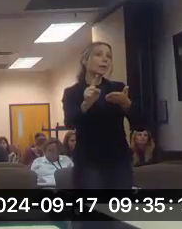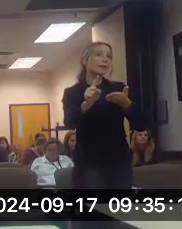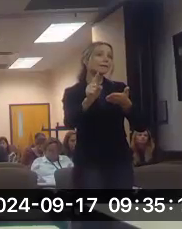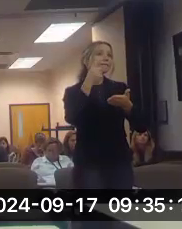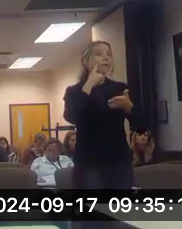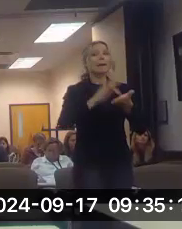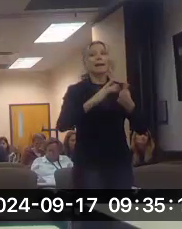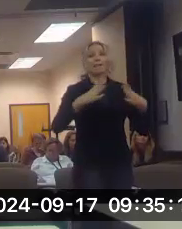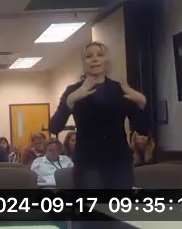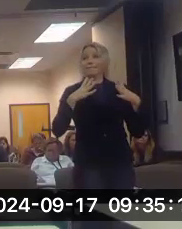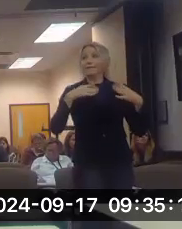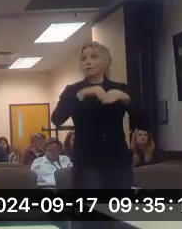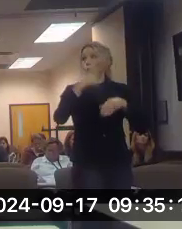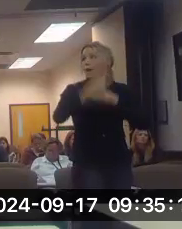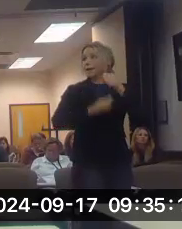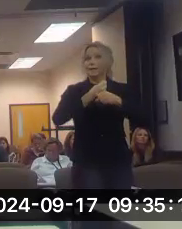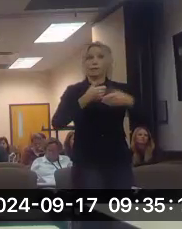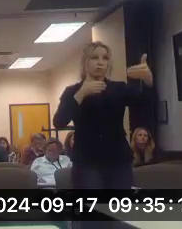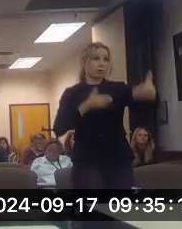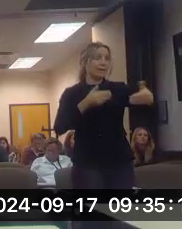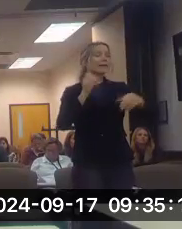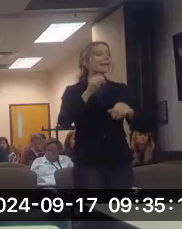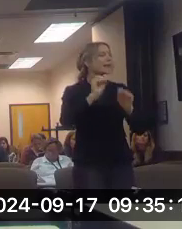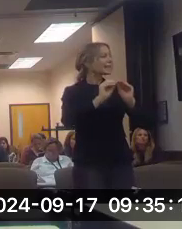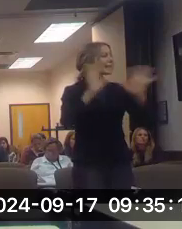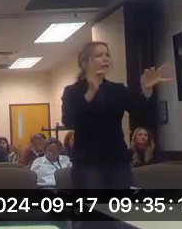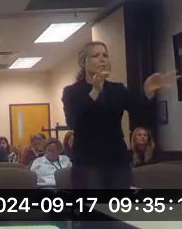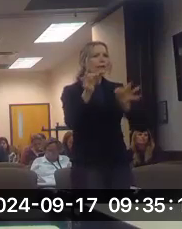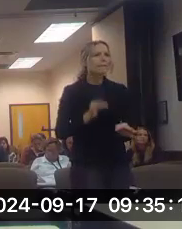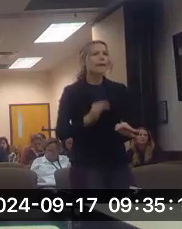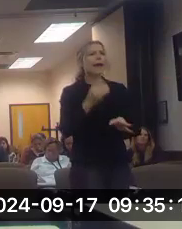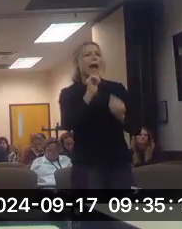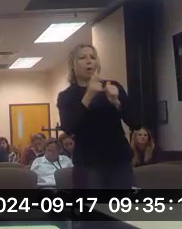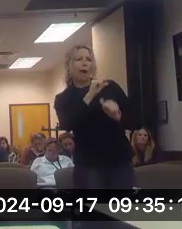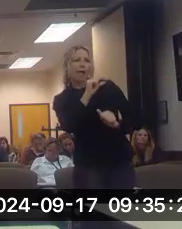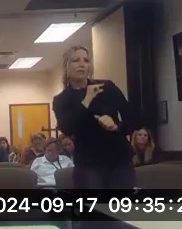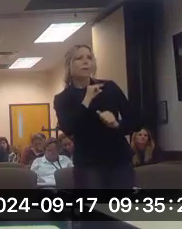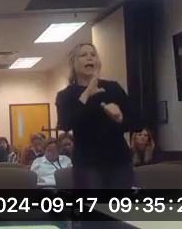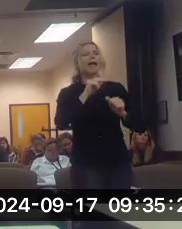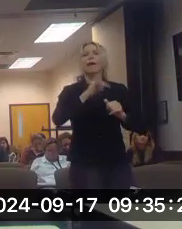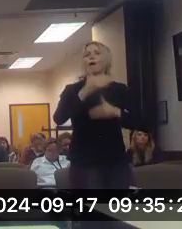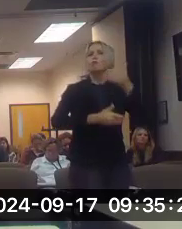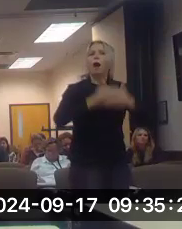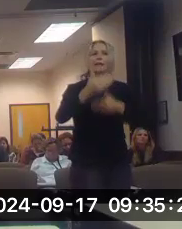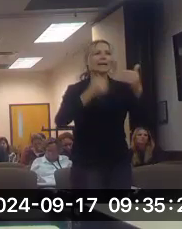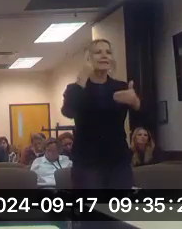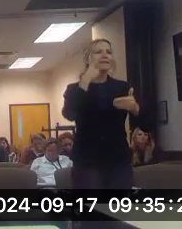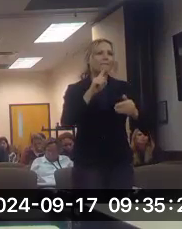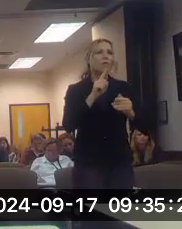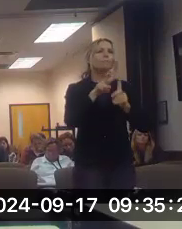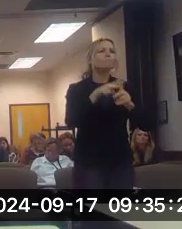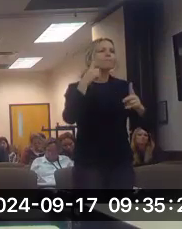Reginald Parson: while the revised rules provide clear guidelines on eligibility and the process for taking leave. It is important to address. The concerns about the program's broad impact